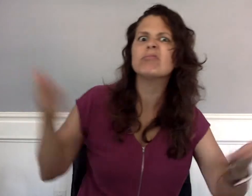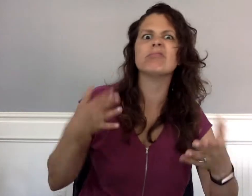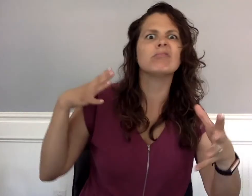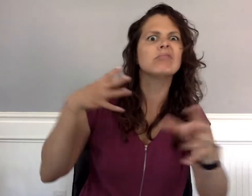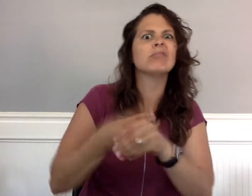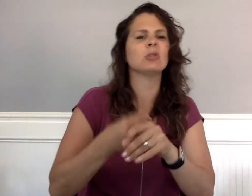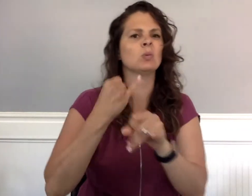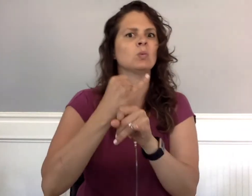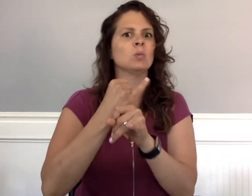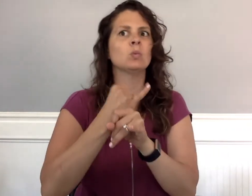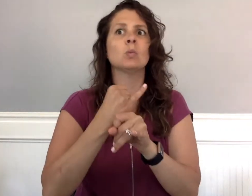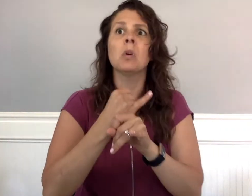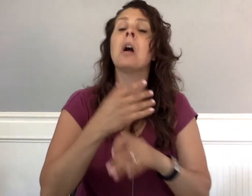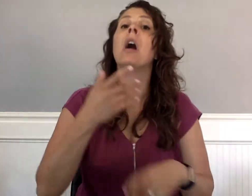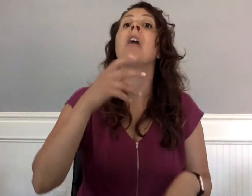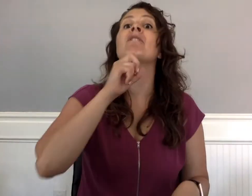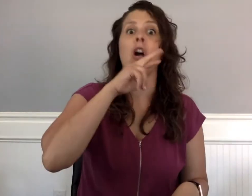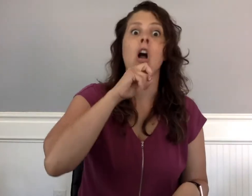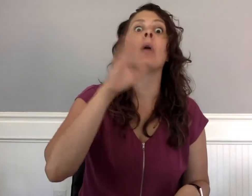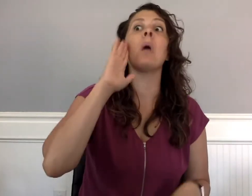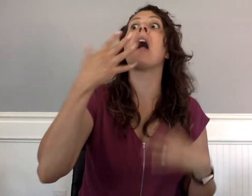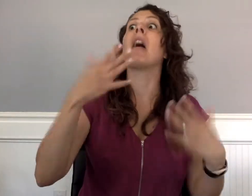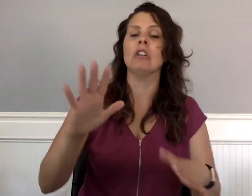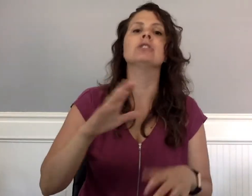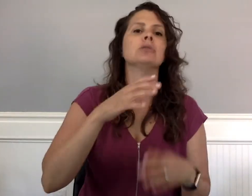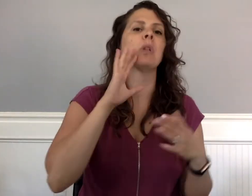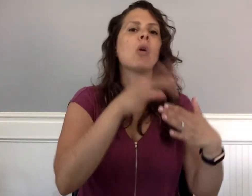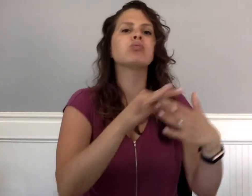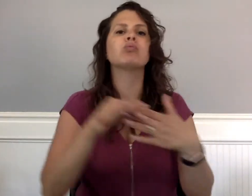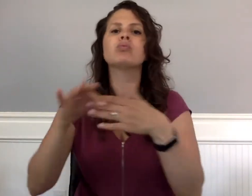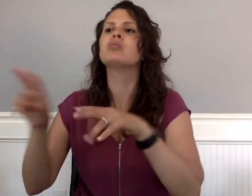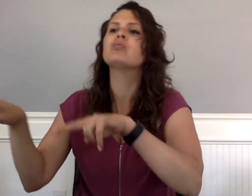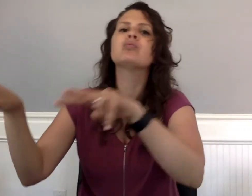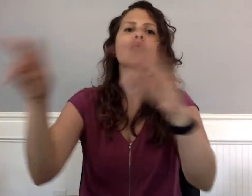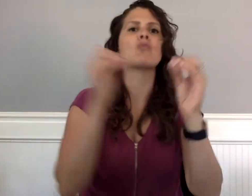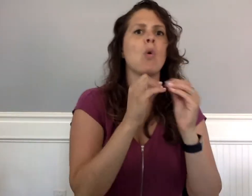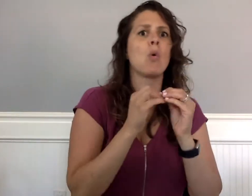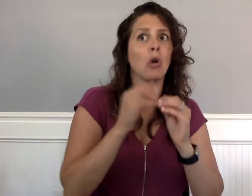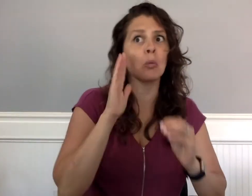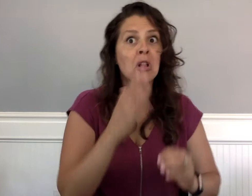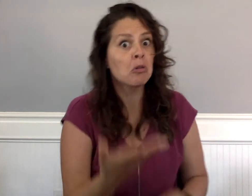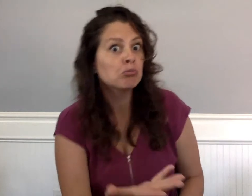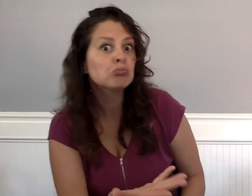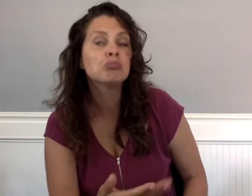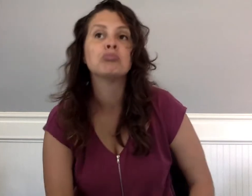I’ll give you a lengthy but, I assure you, not boring introduction.”